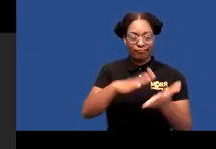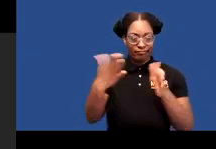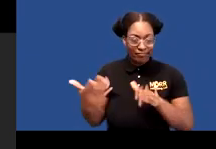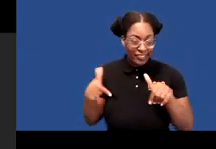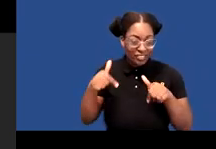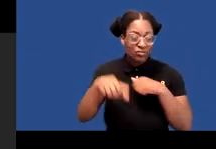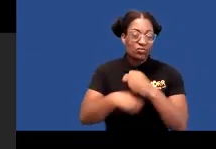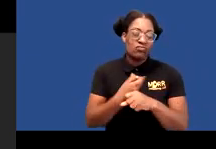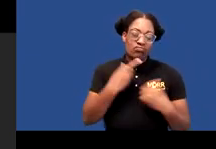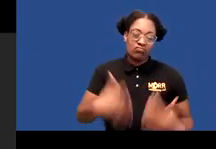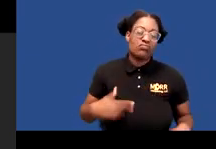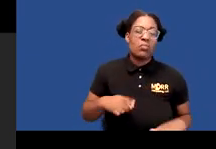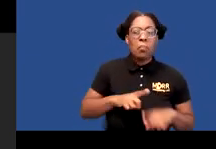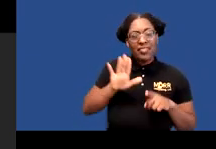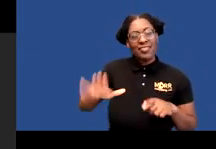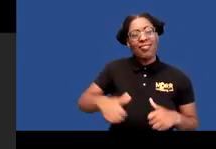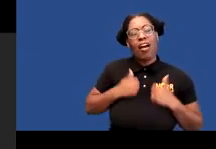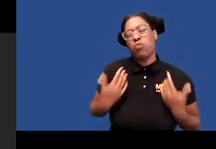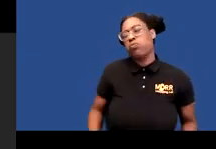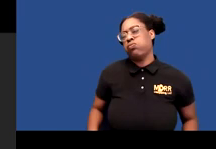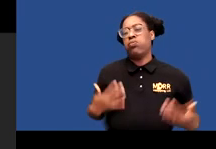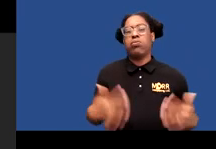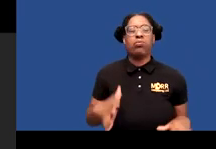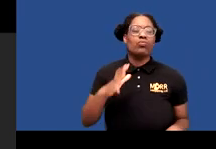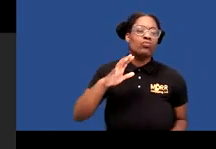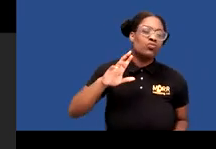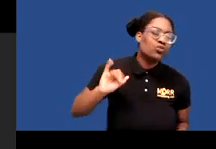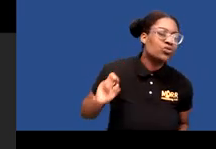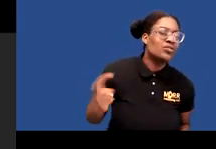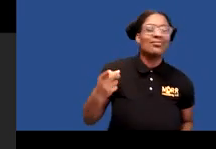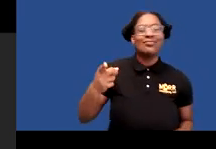But I really appreciate the ways in which that film imagines a future